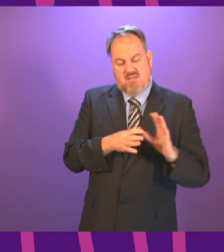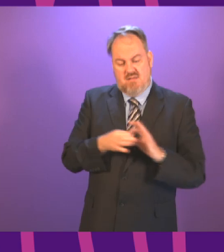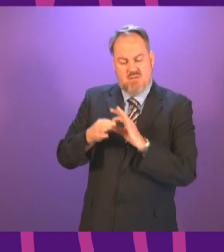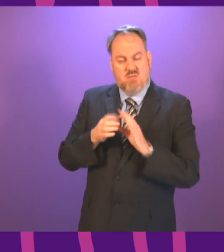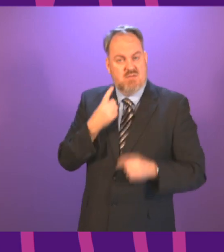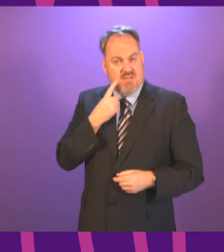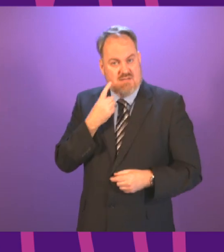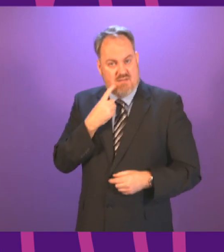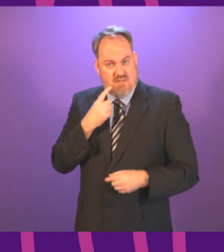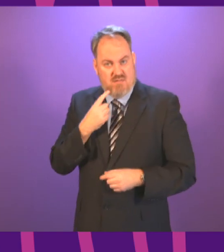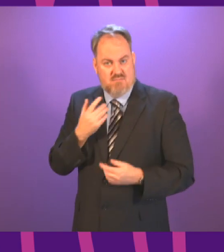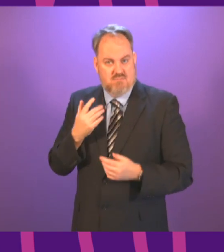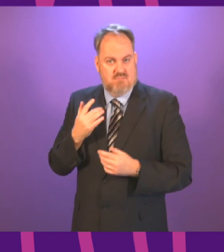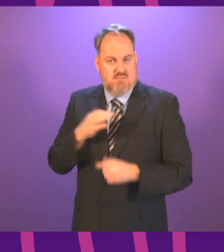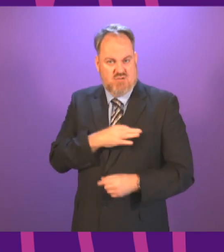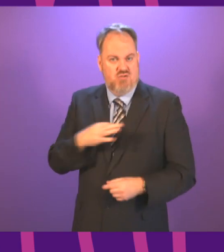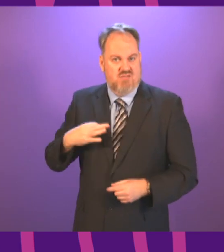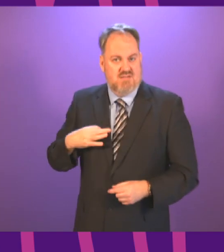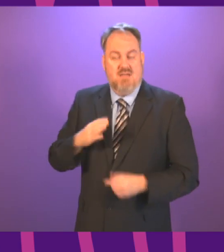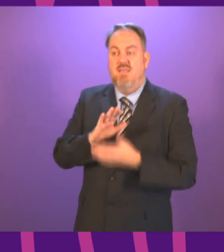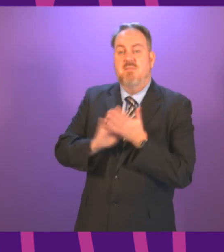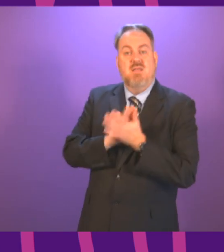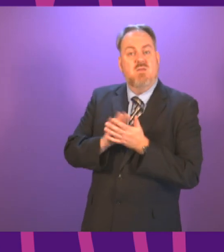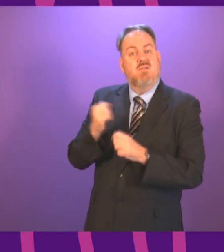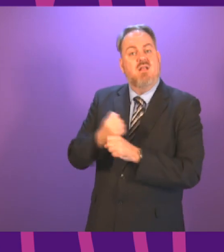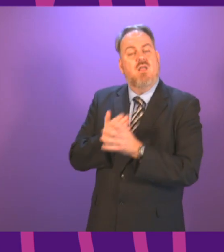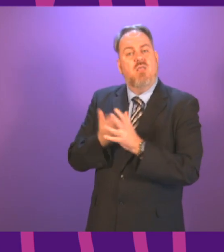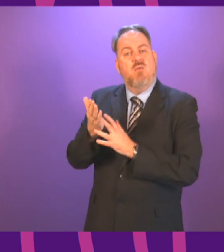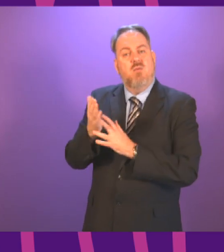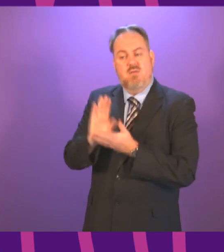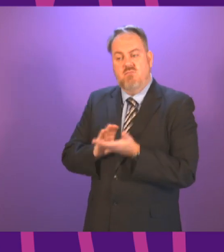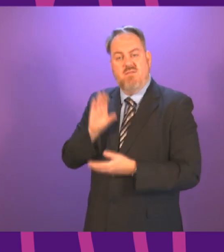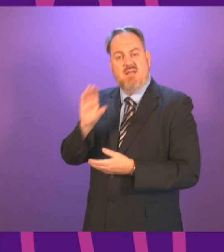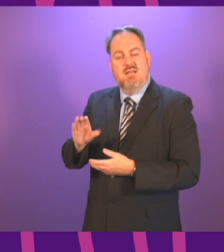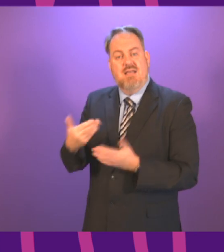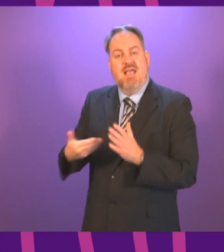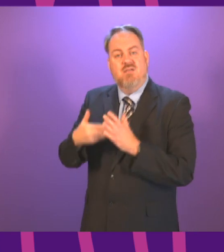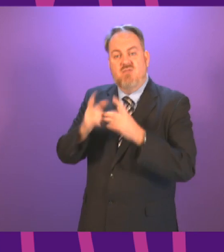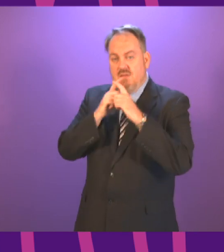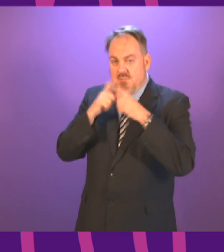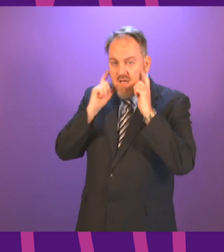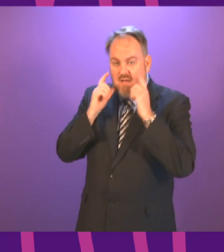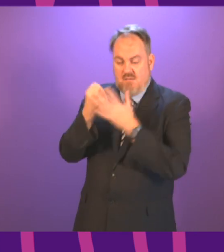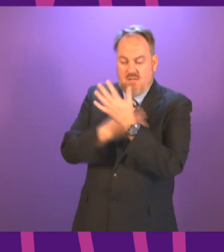phase of remobilisation. We have made that possible by the provision of appropriate personal